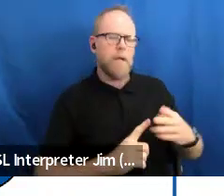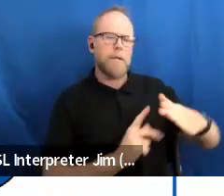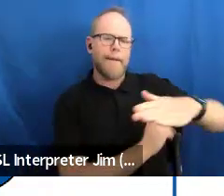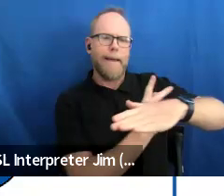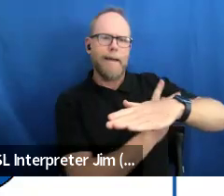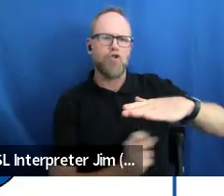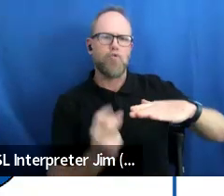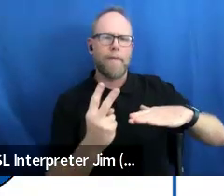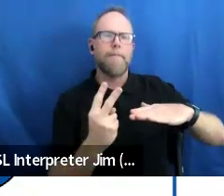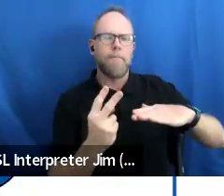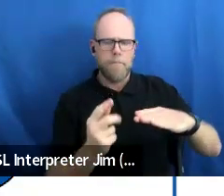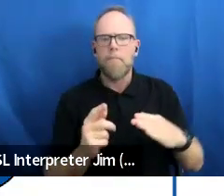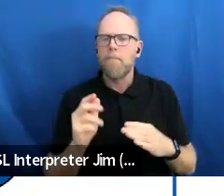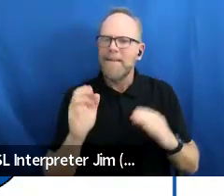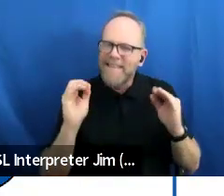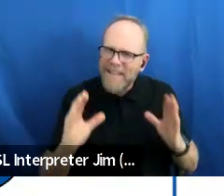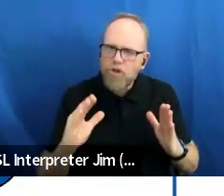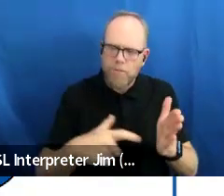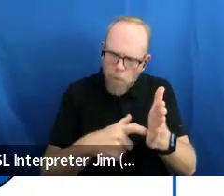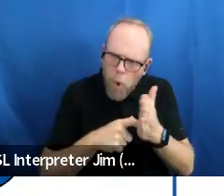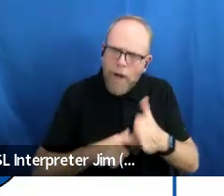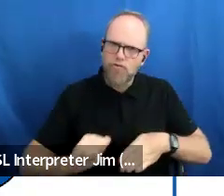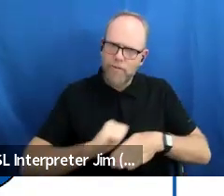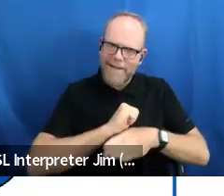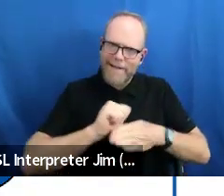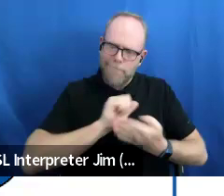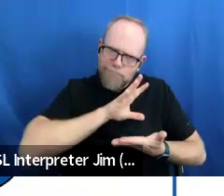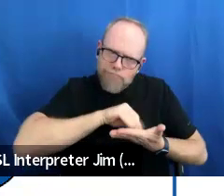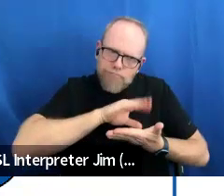Also, students don't have enough supports and services.